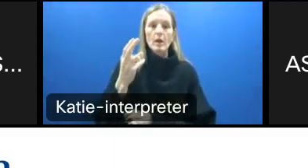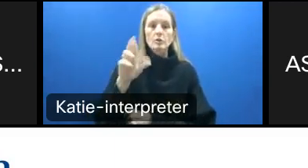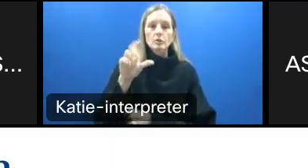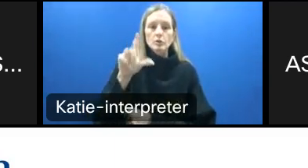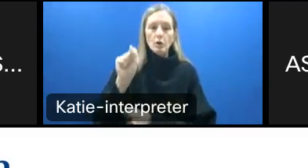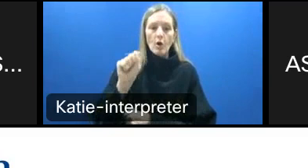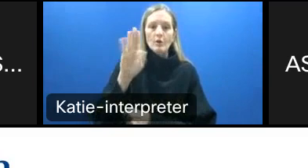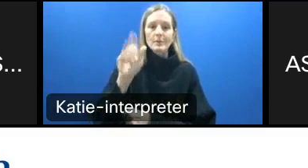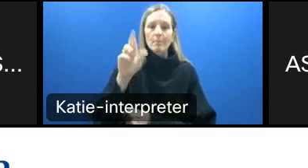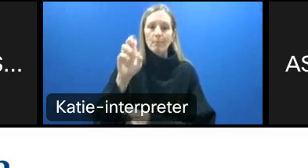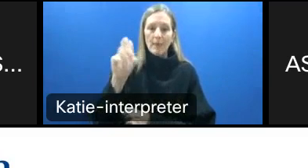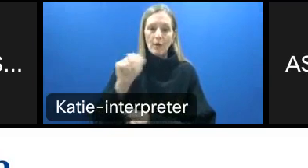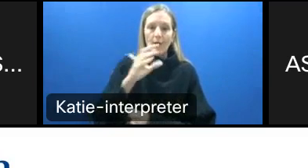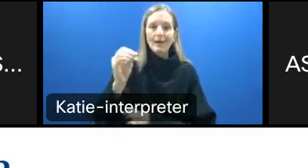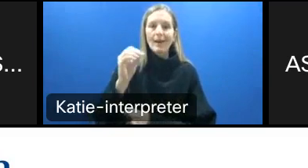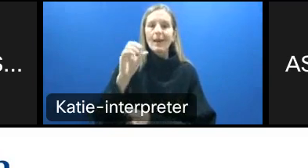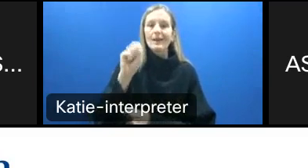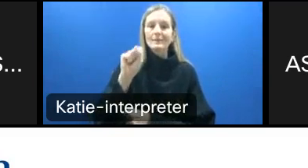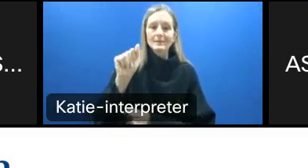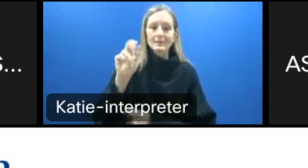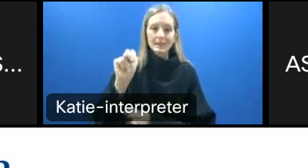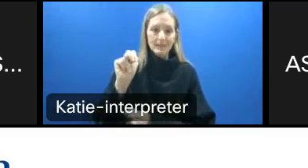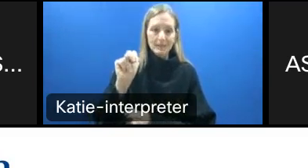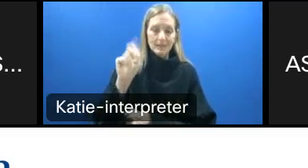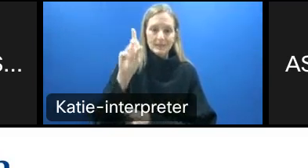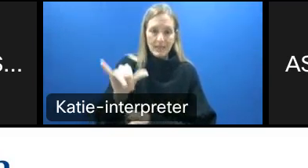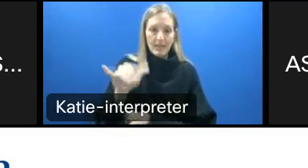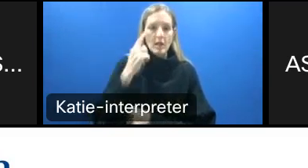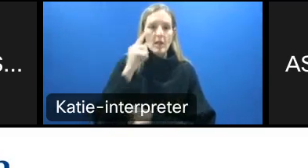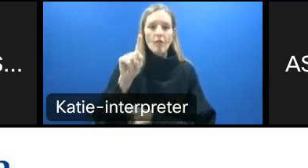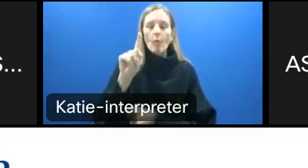For improvements, electrical and lighting infrastructure.